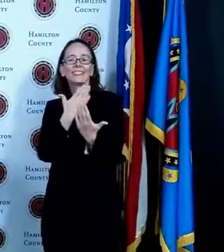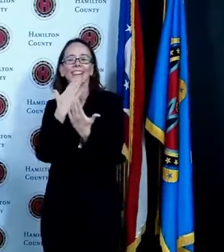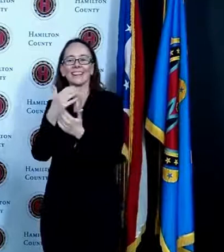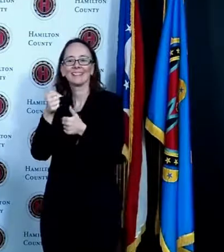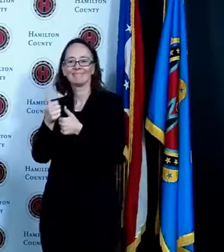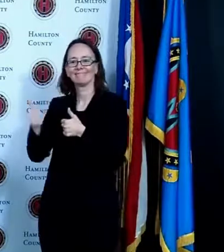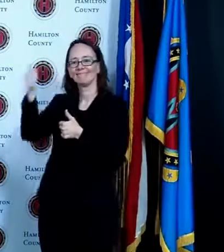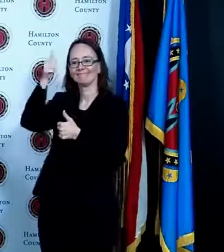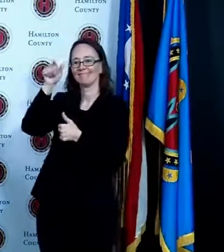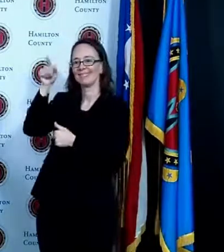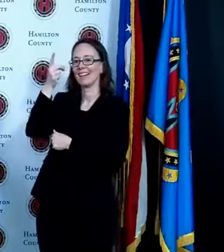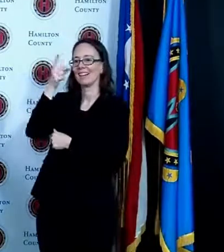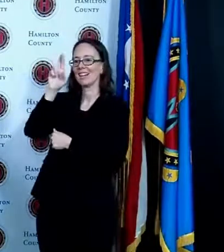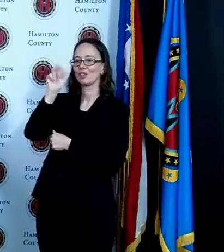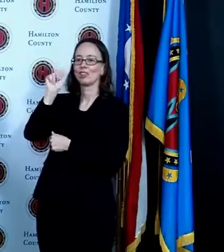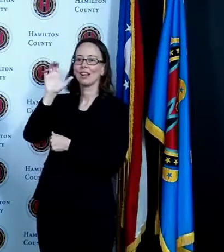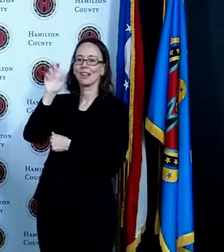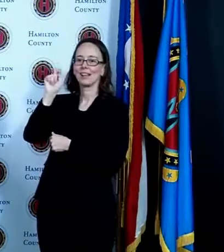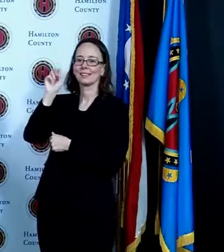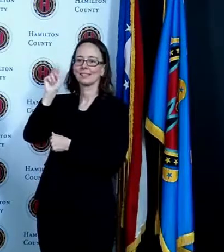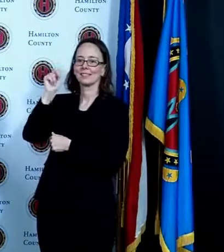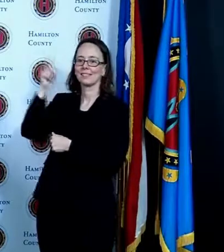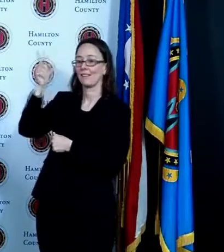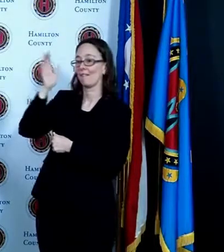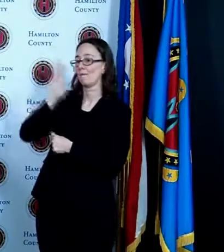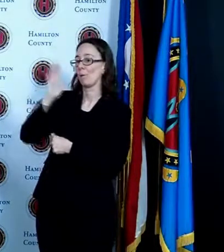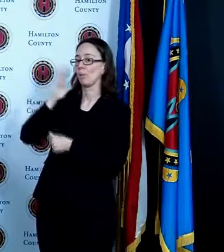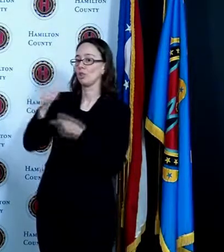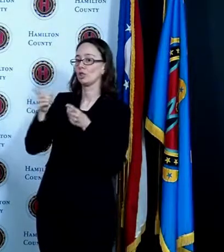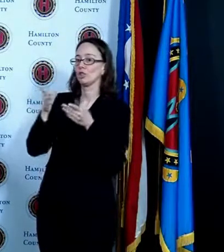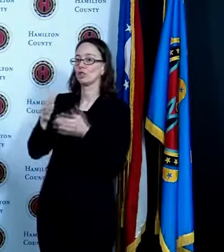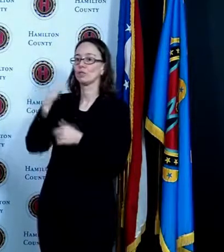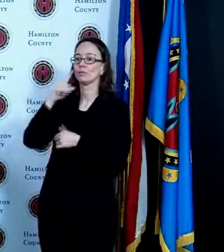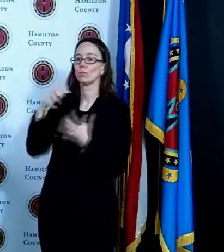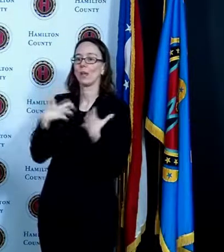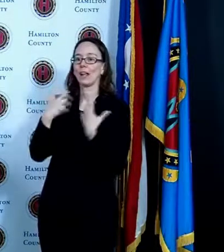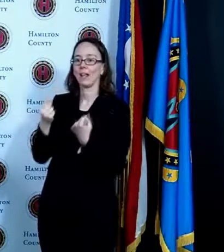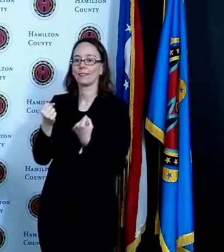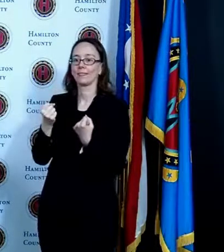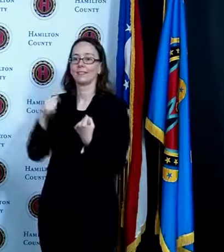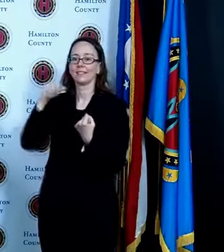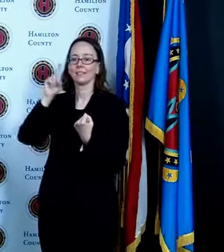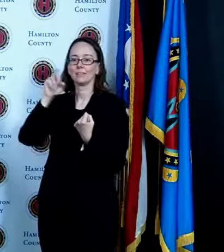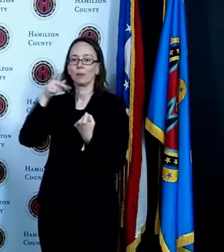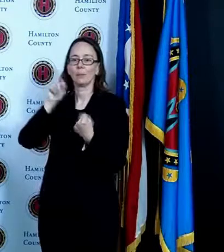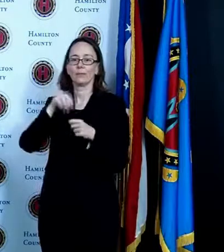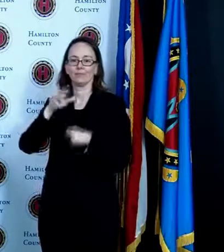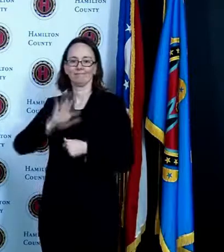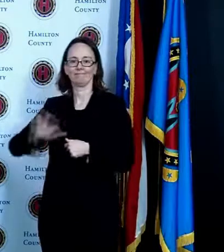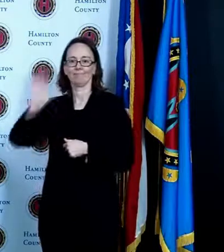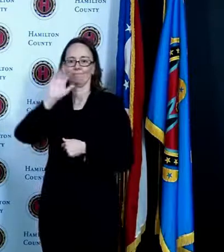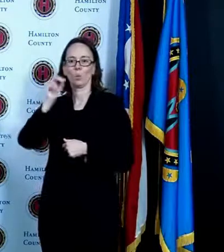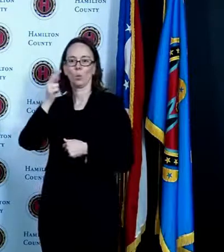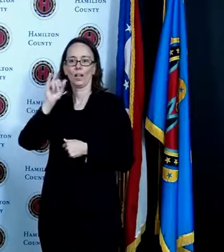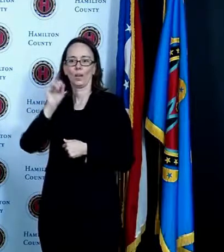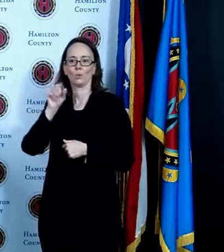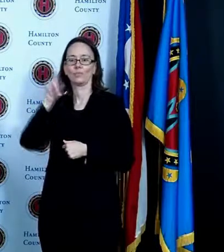of Health for her service she led with empathy compassion and kindness during the most difficult public health challenge of our lifetimes and it's